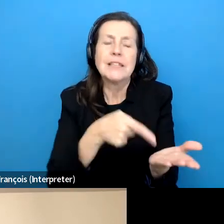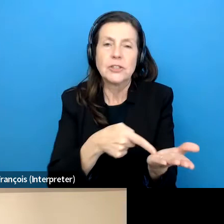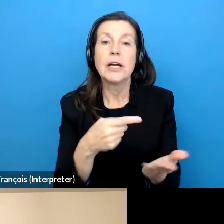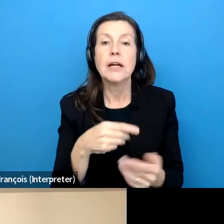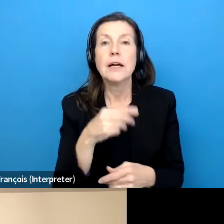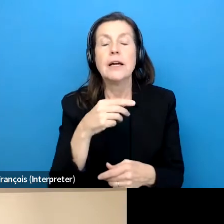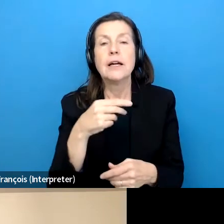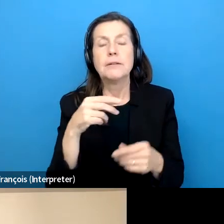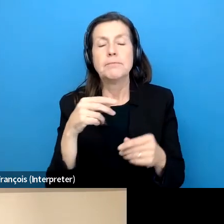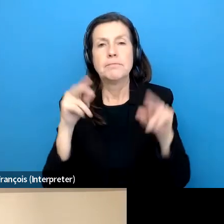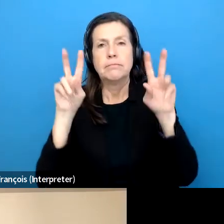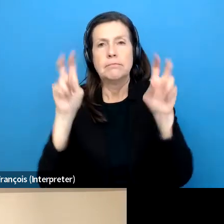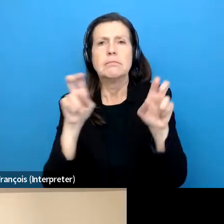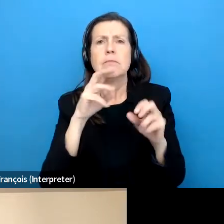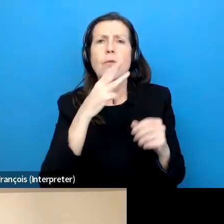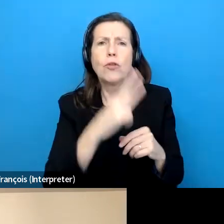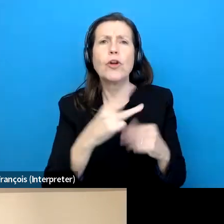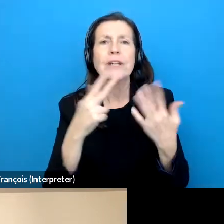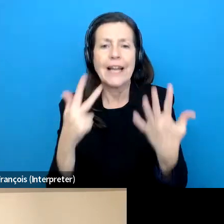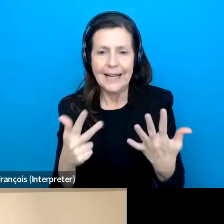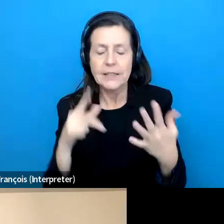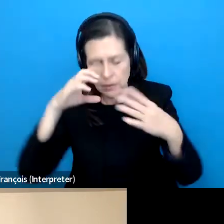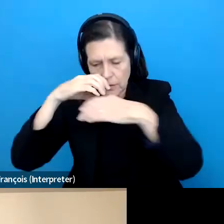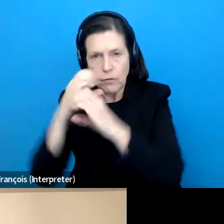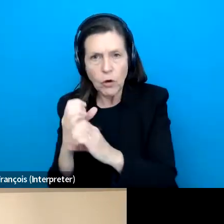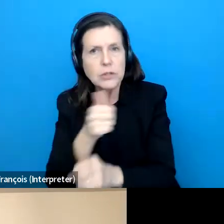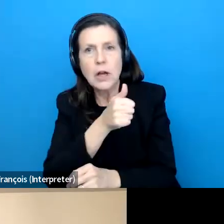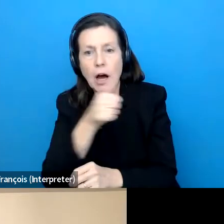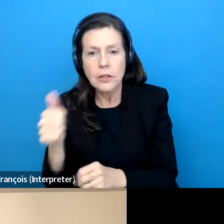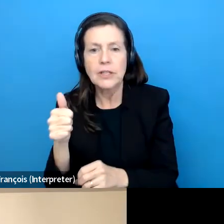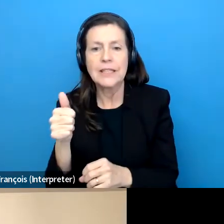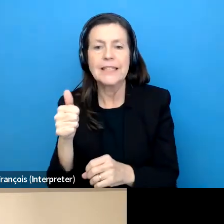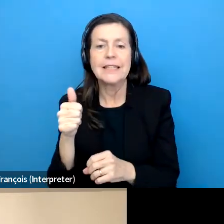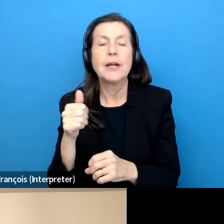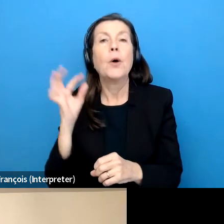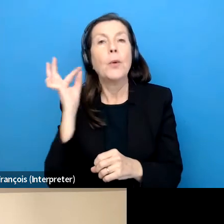and specifically focused only on women and girls with disabilities.